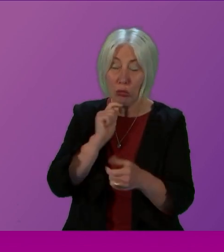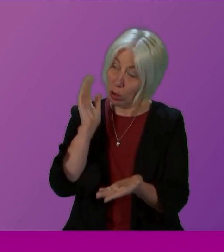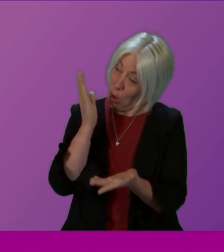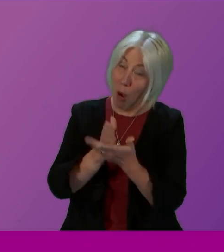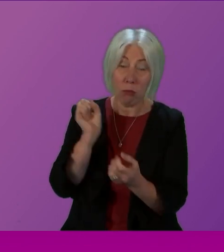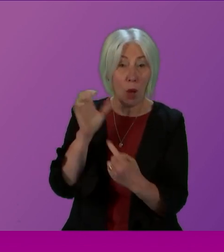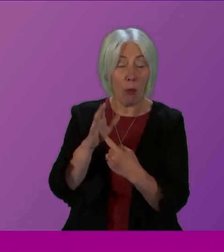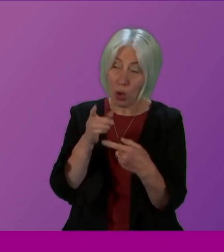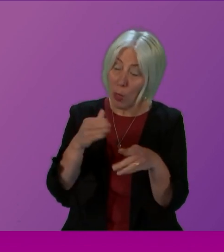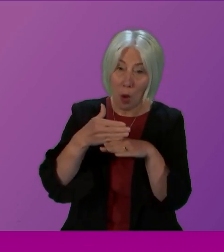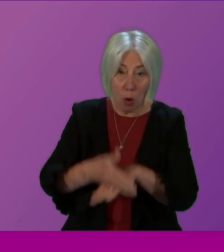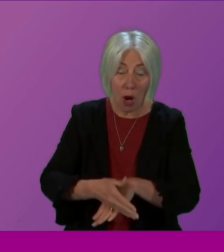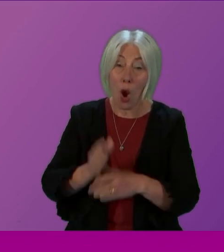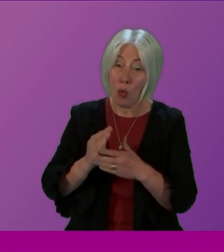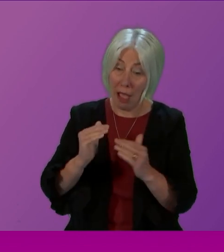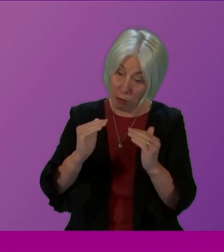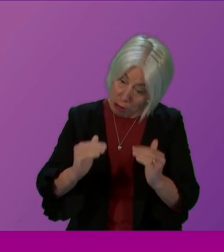our efforts.